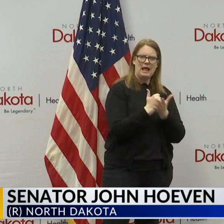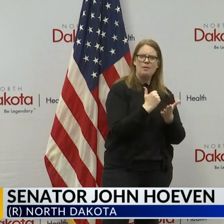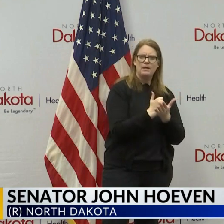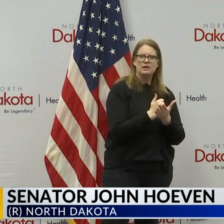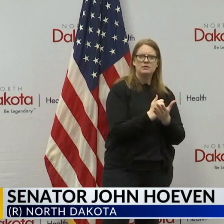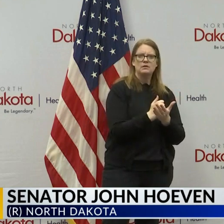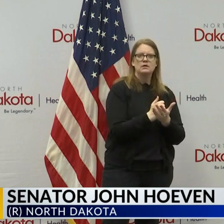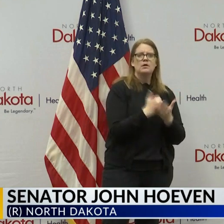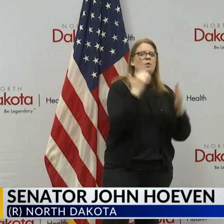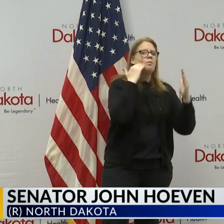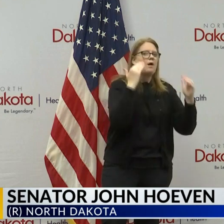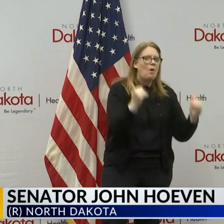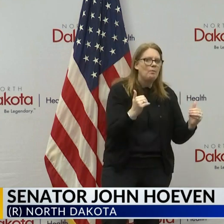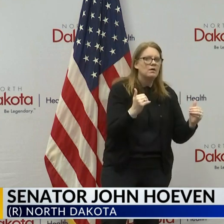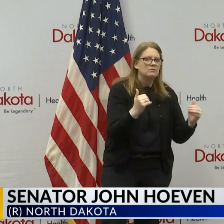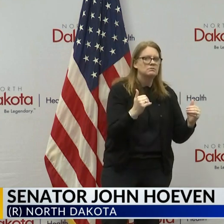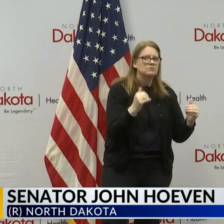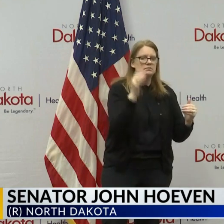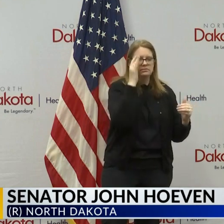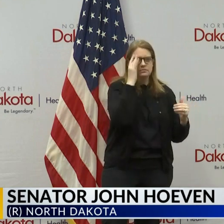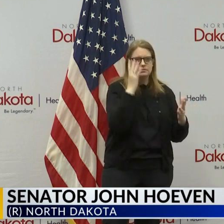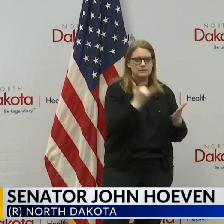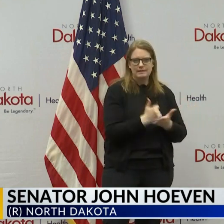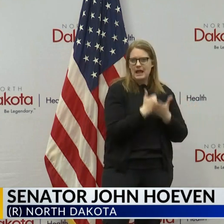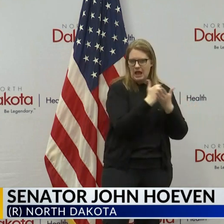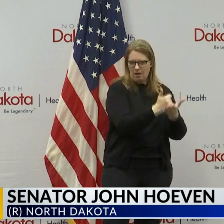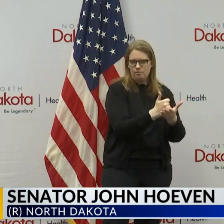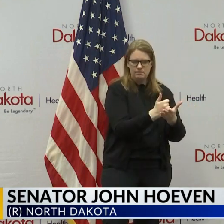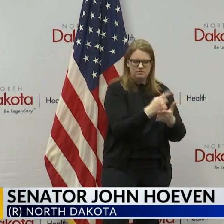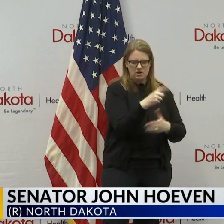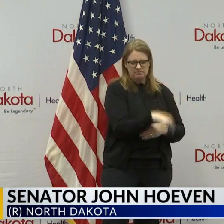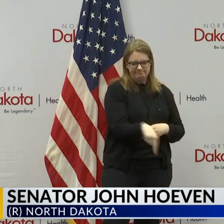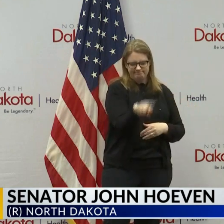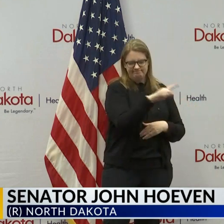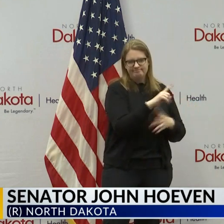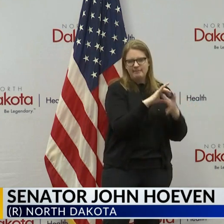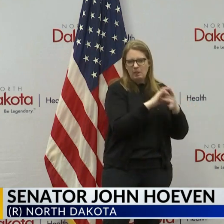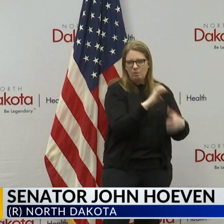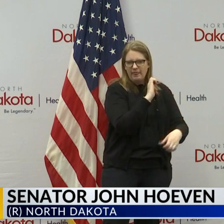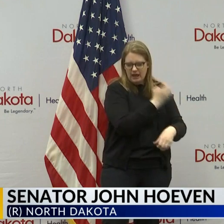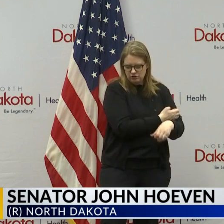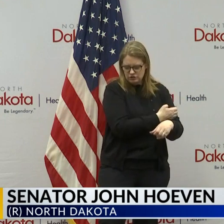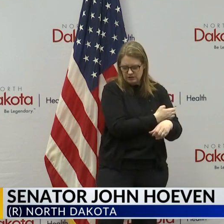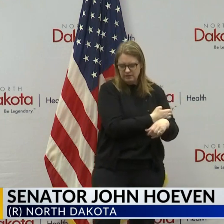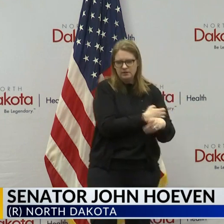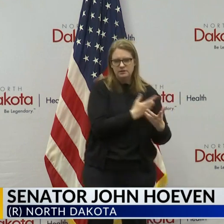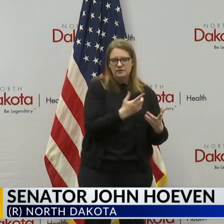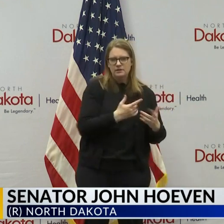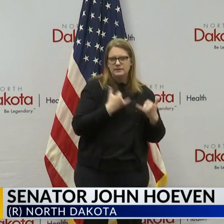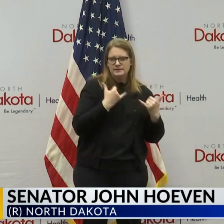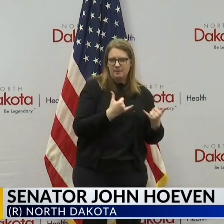BILL IN THE HOUSE AND THEY ARE HELPING LEAD THE CHARGE AND THEY ARE GETTING HELP FOR